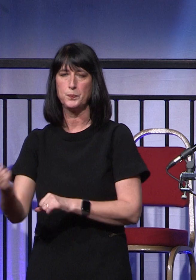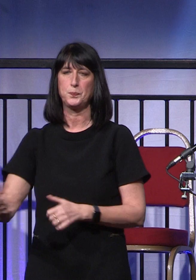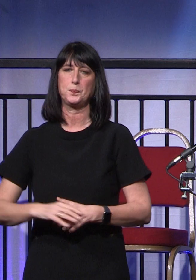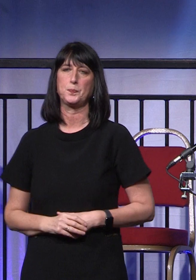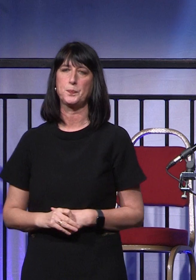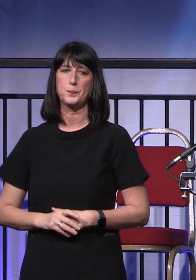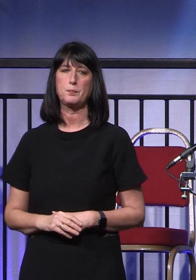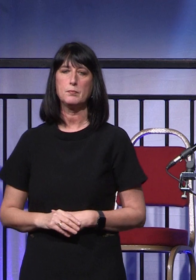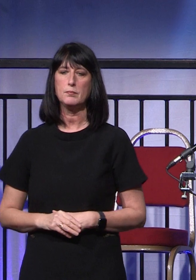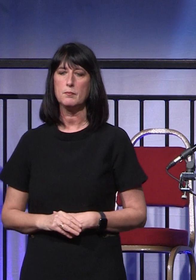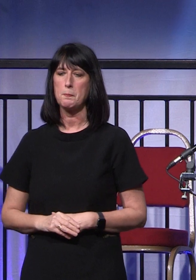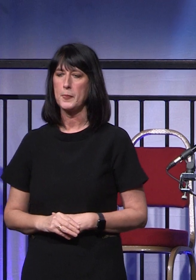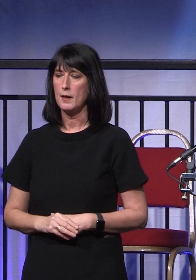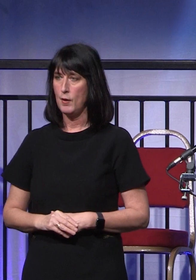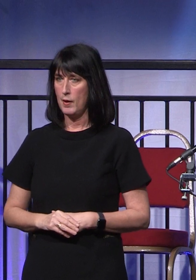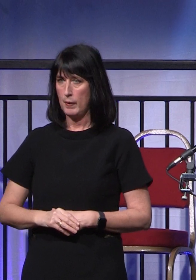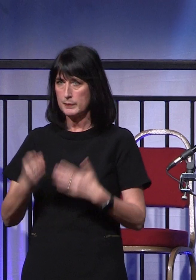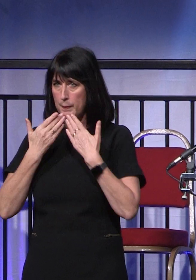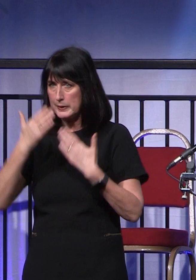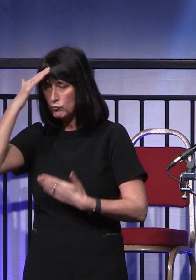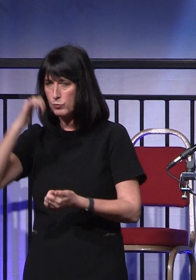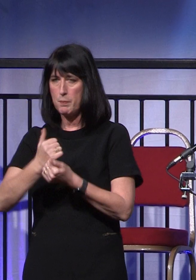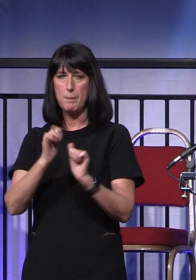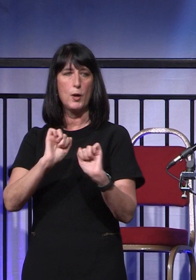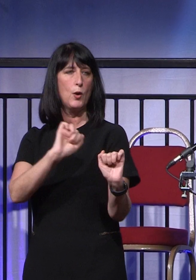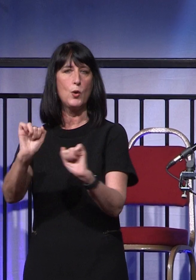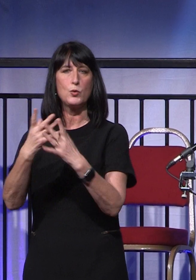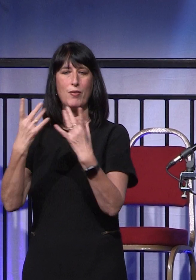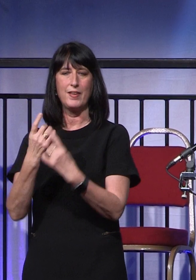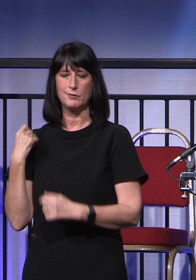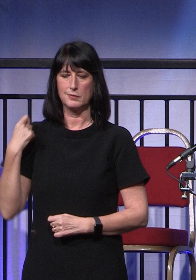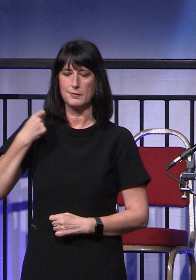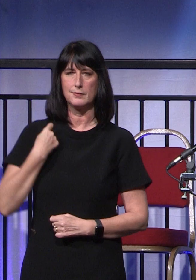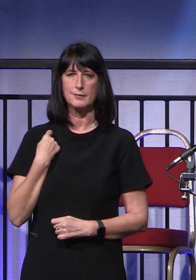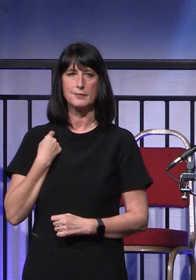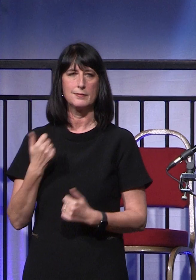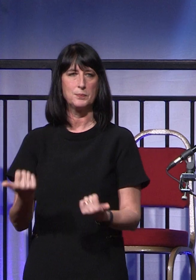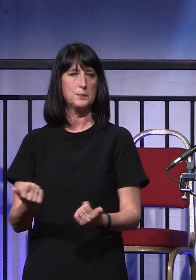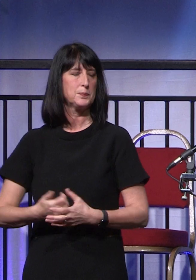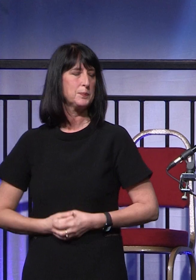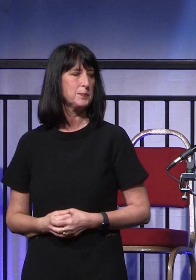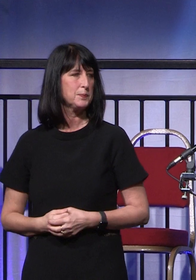make sure you take all of your belongings with you guests please may I